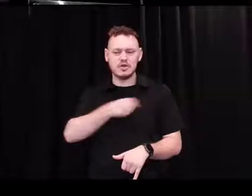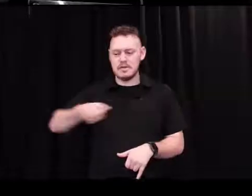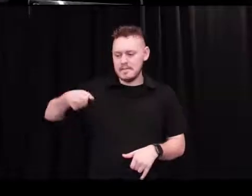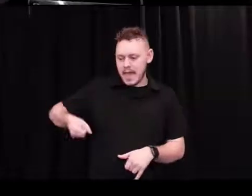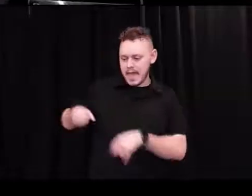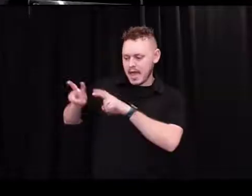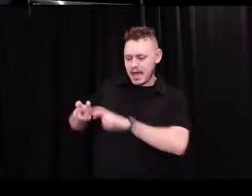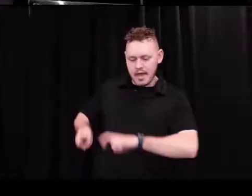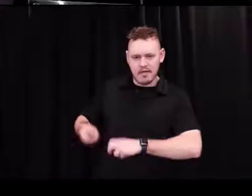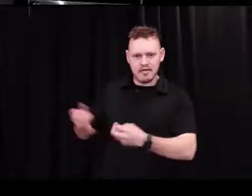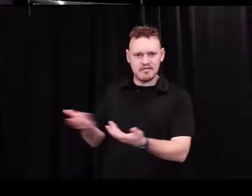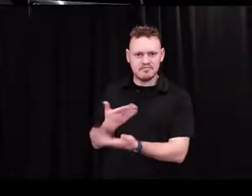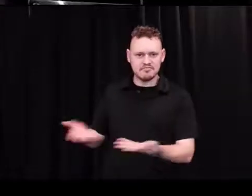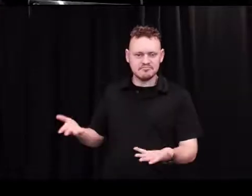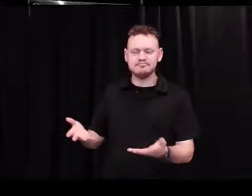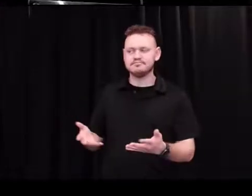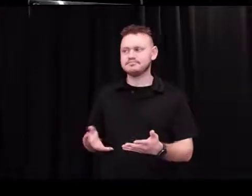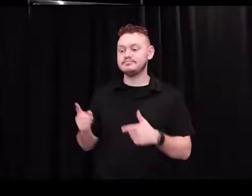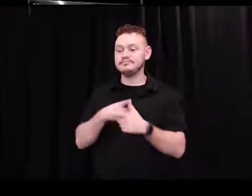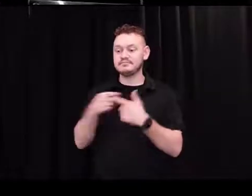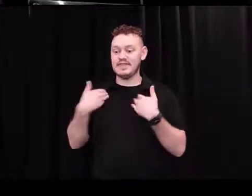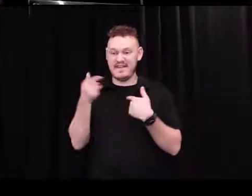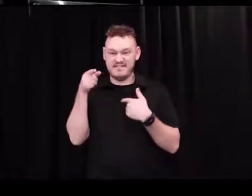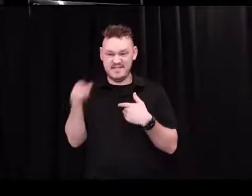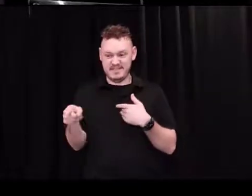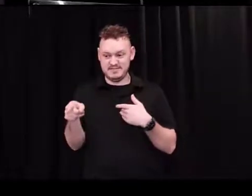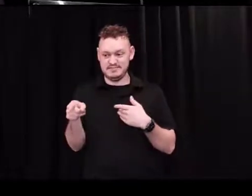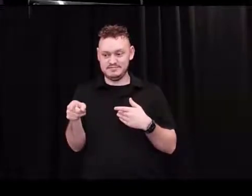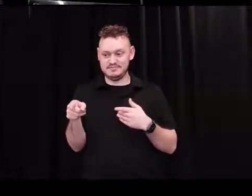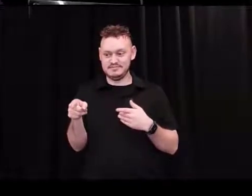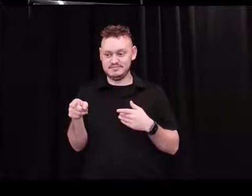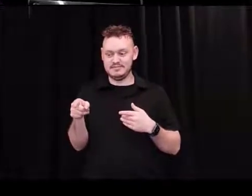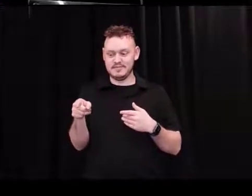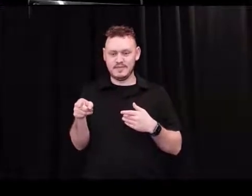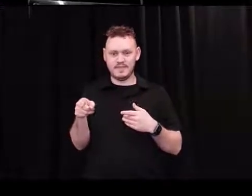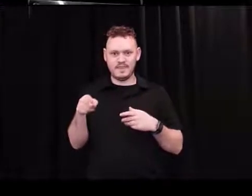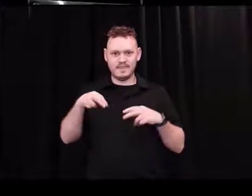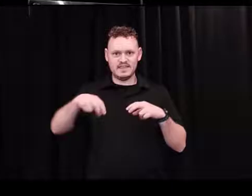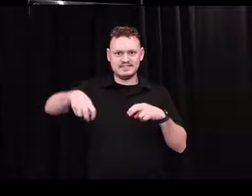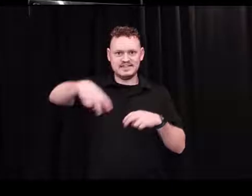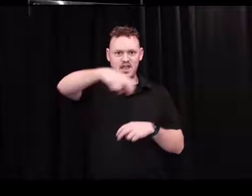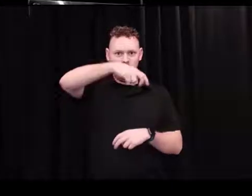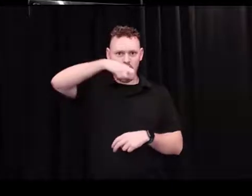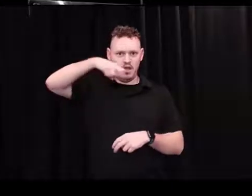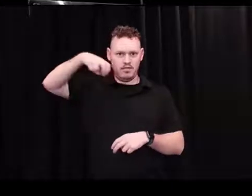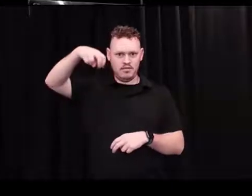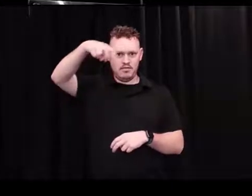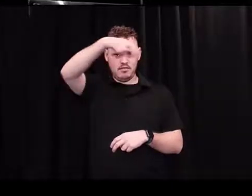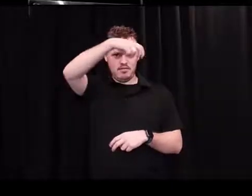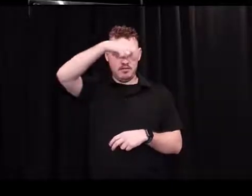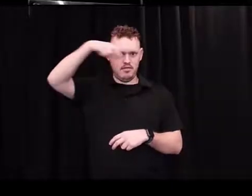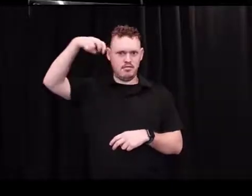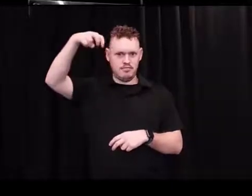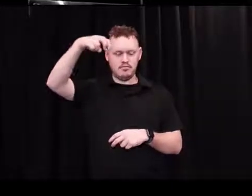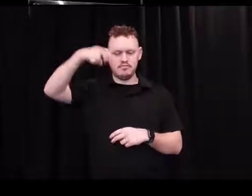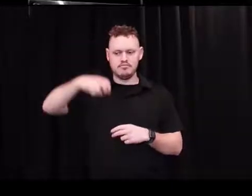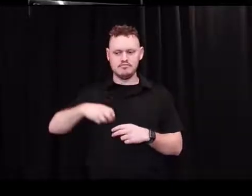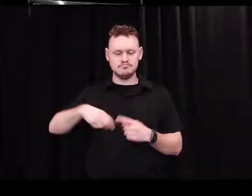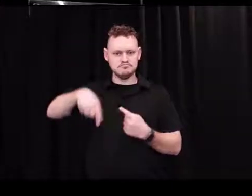of stuff. And then they have this thing which is the stairwell and it's a spiral staircase,